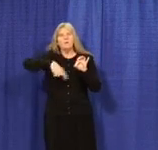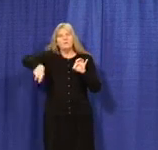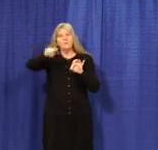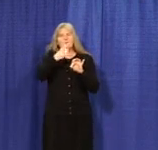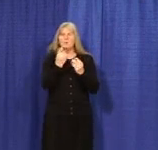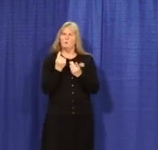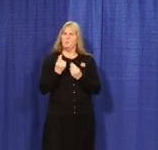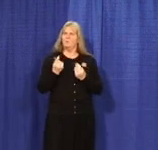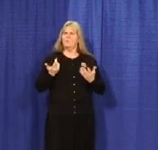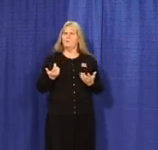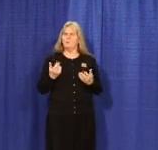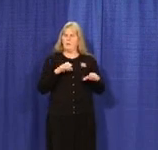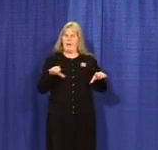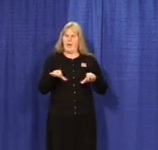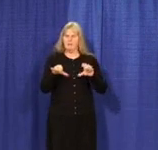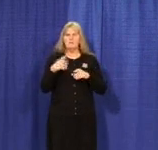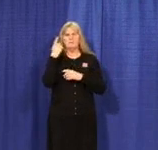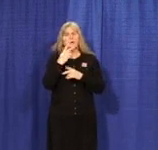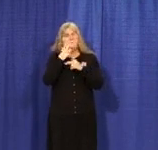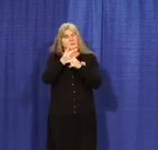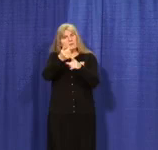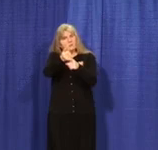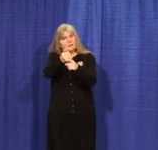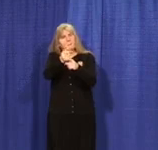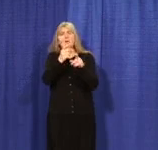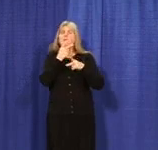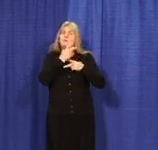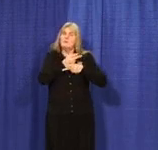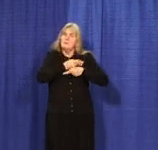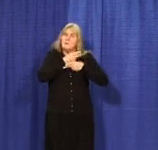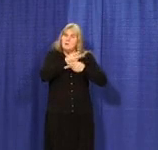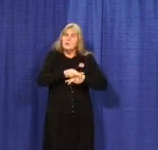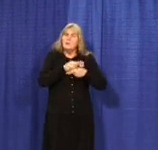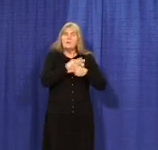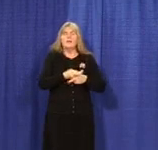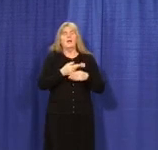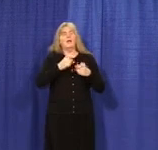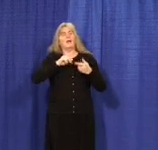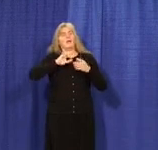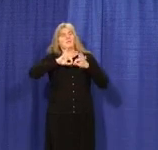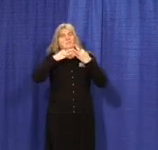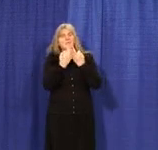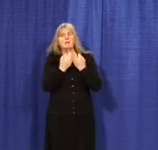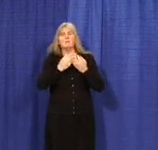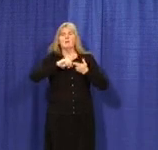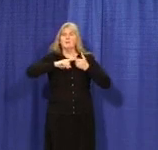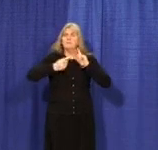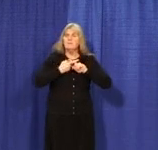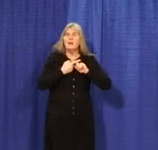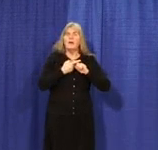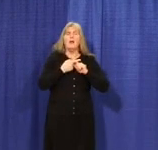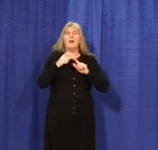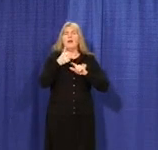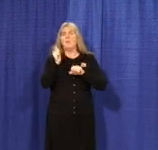just to protect ourselves, they are to protect our families, our friends, our colleagues, our neighbours.